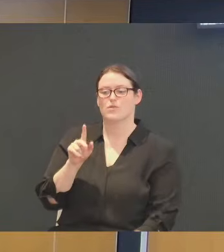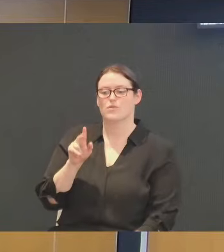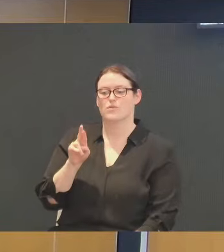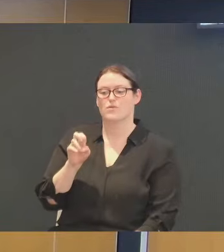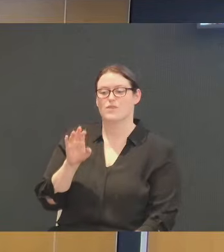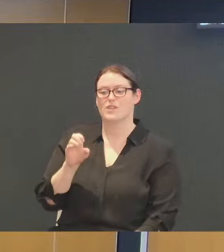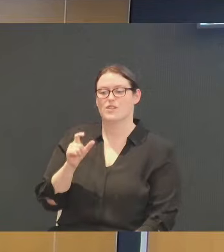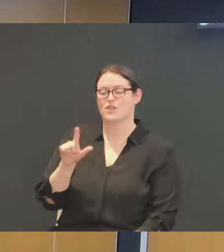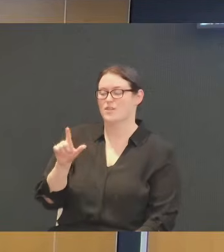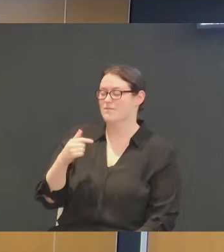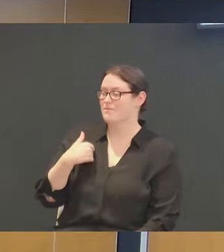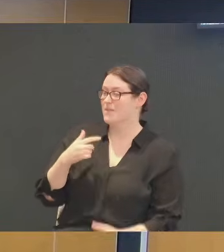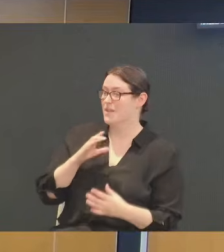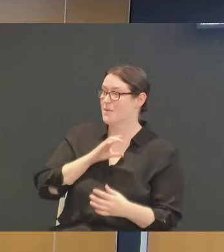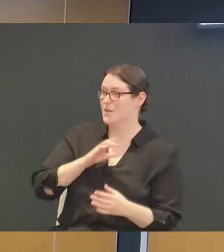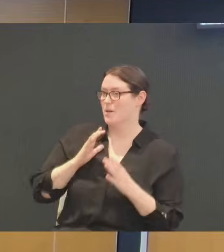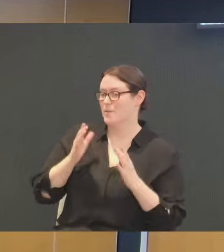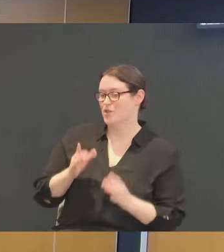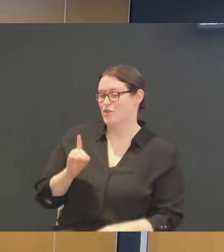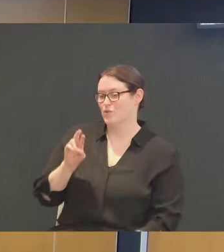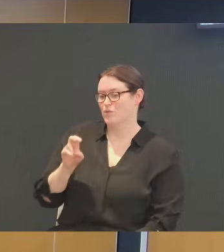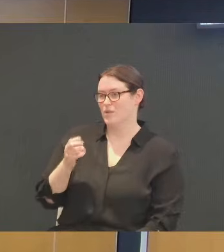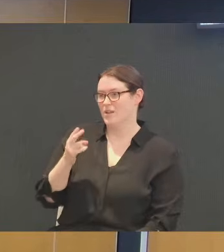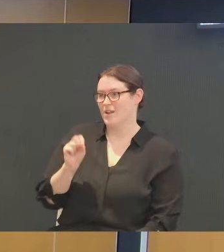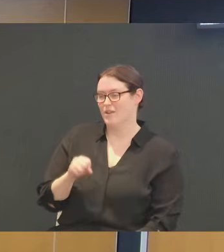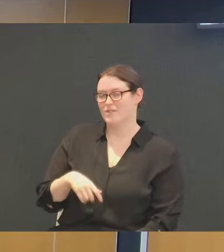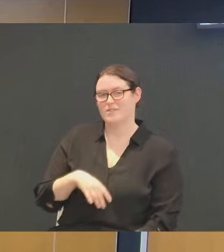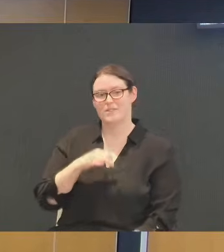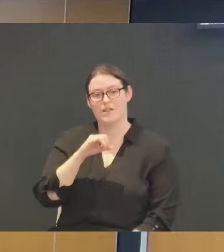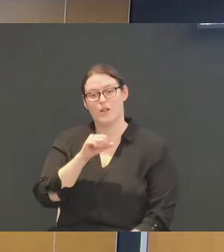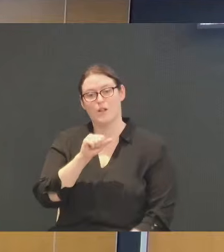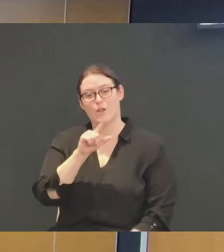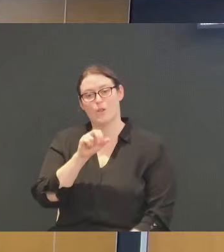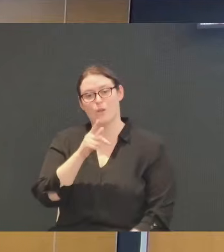I'm County Commissioner Denise Driehaus. Jeff Aluotto, County Administrator. Linda Smith,